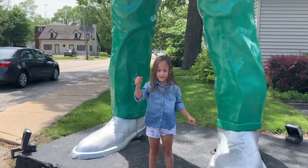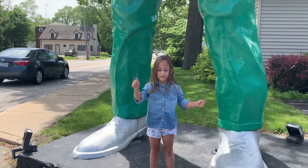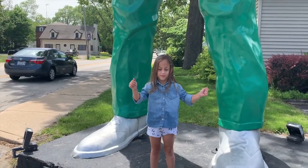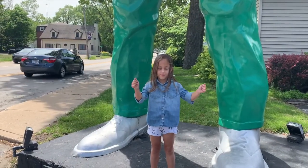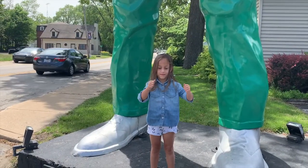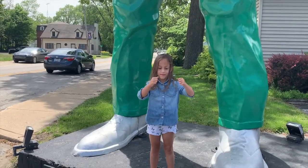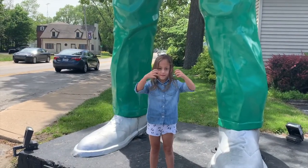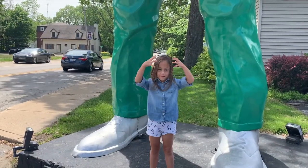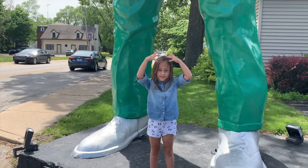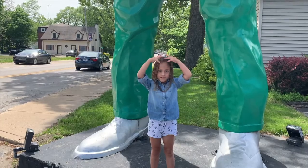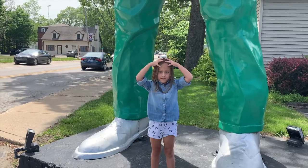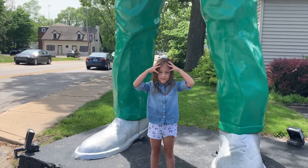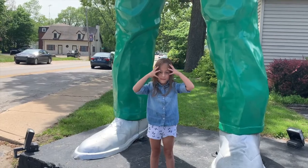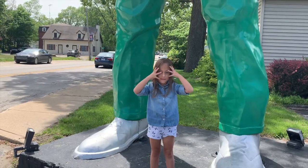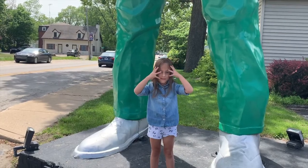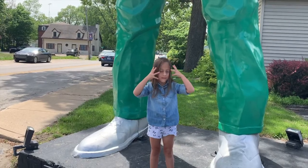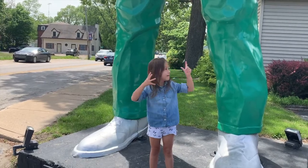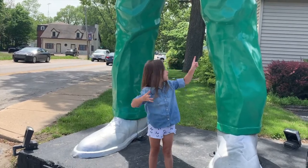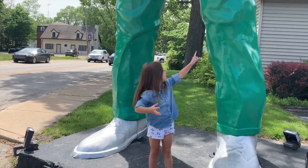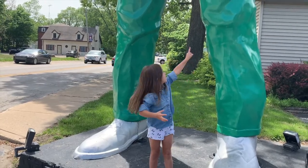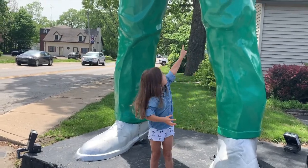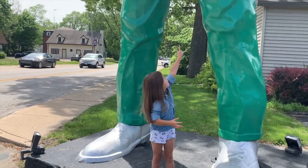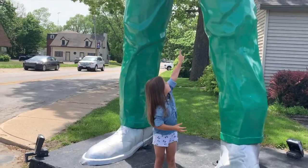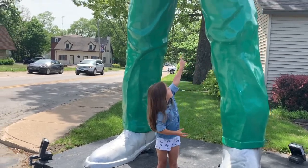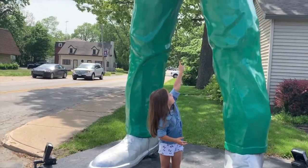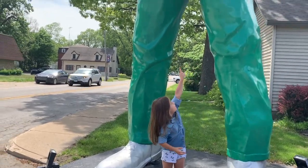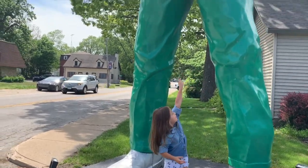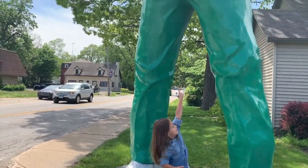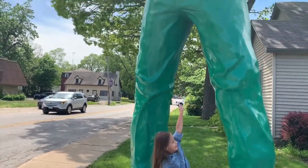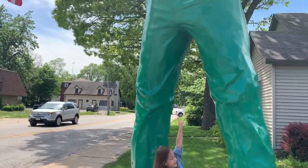With helmet, look there.